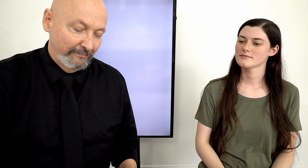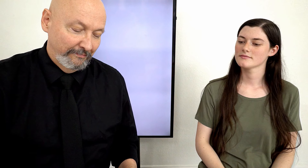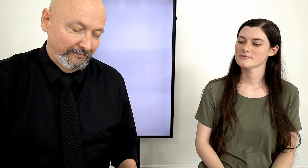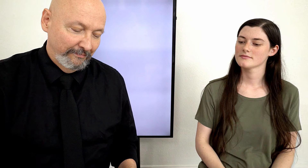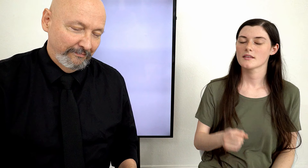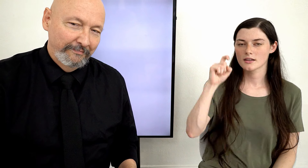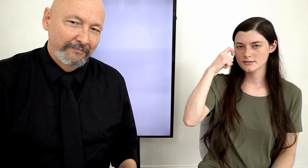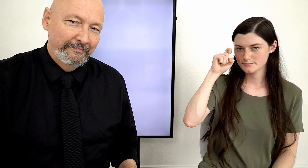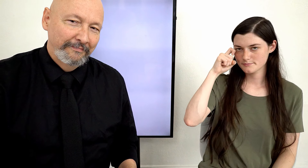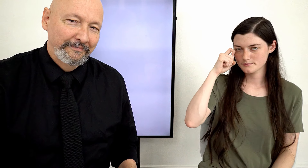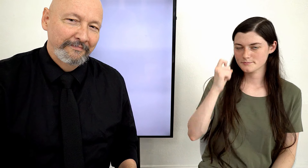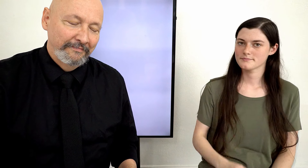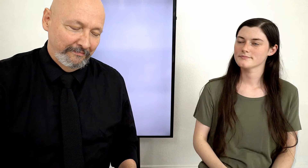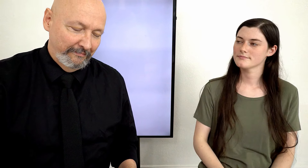...C... Onion